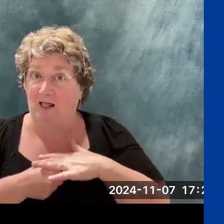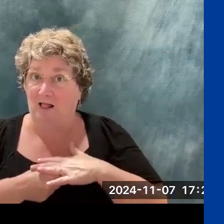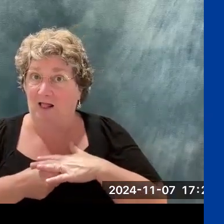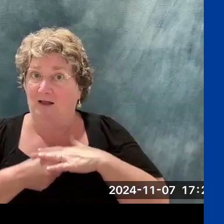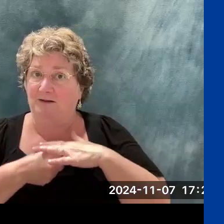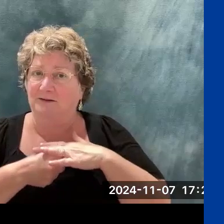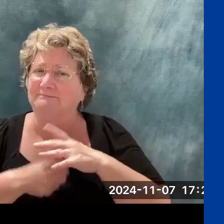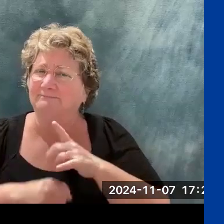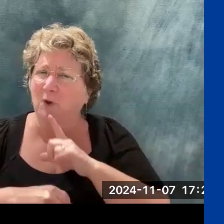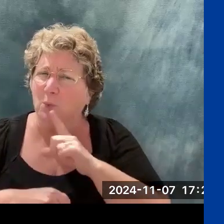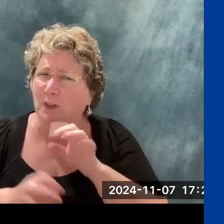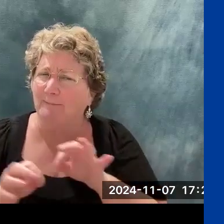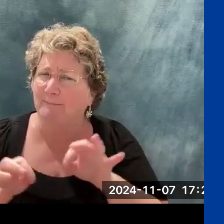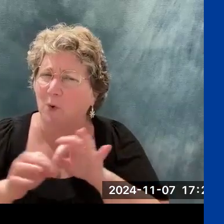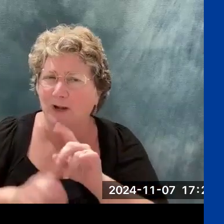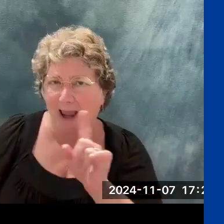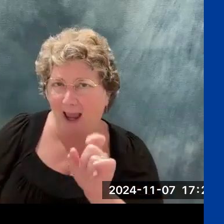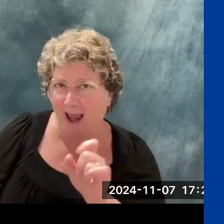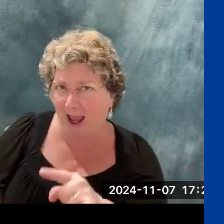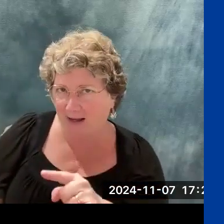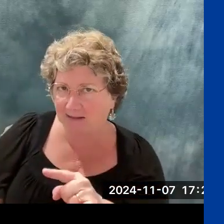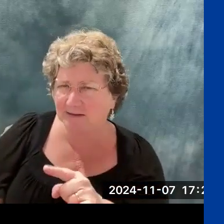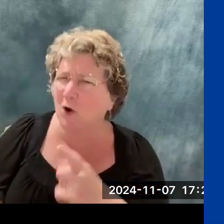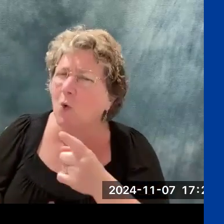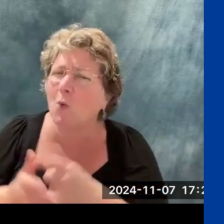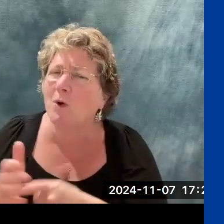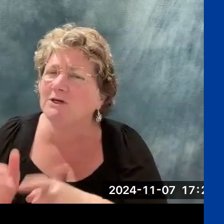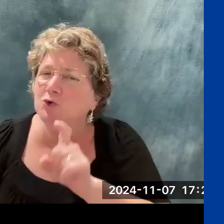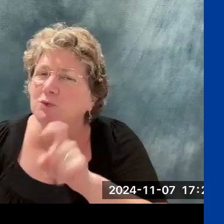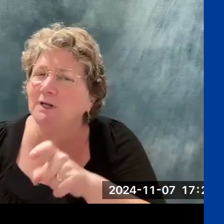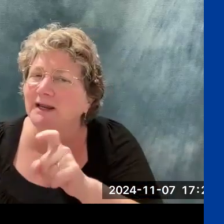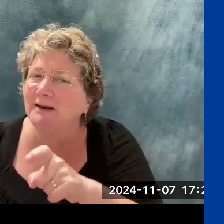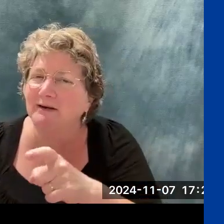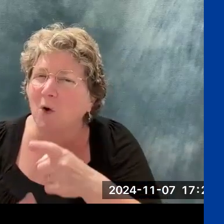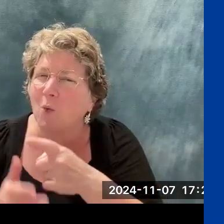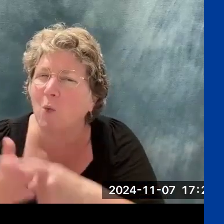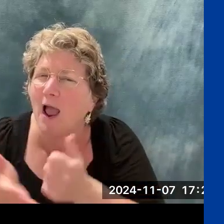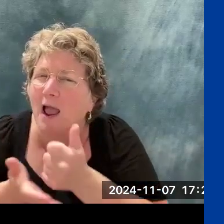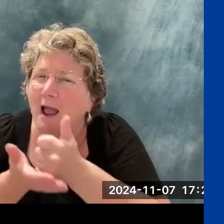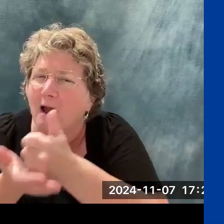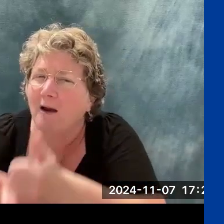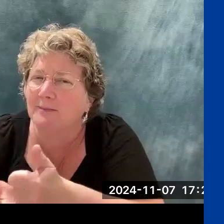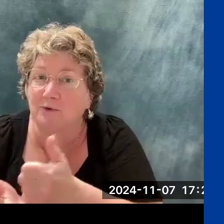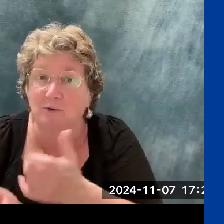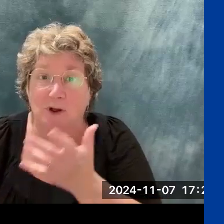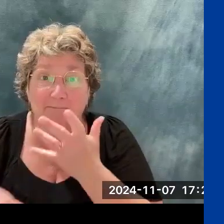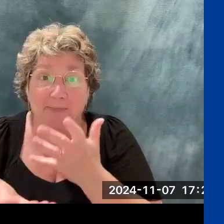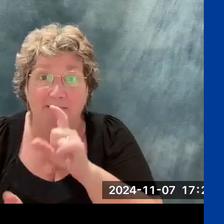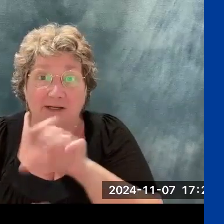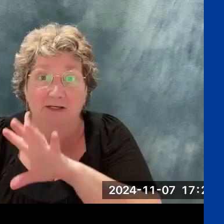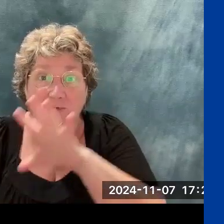It might be that they need to engage in a social activity or do something creative.